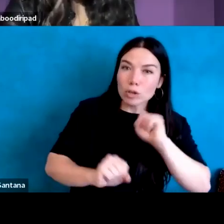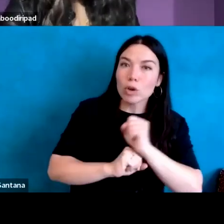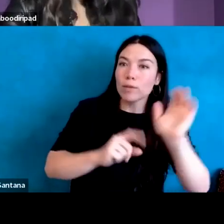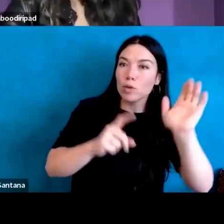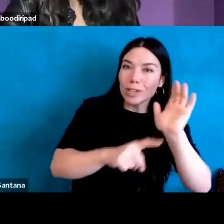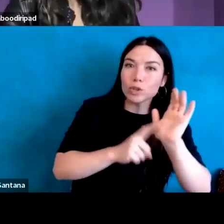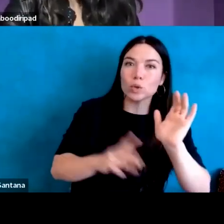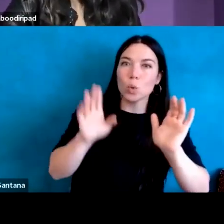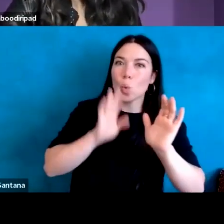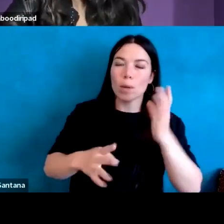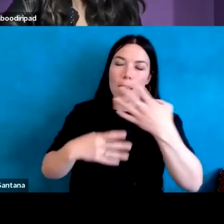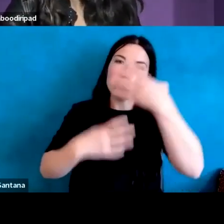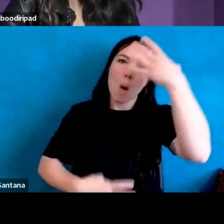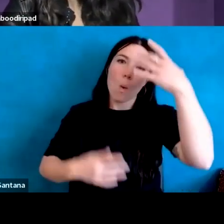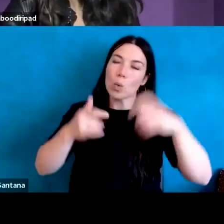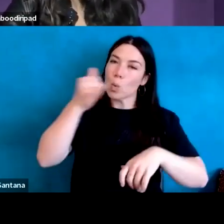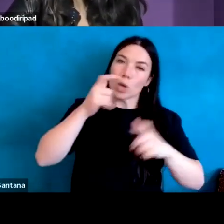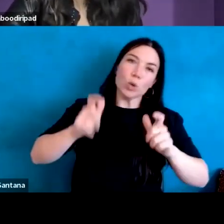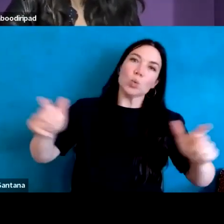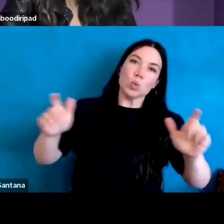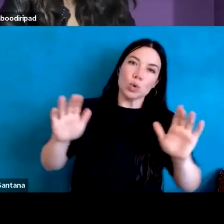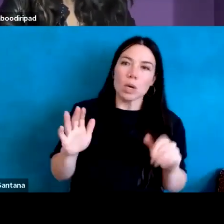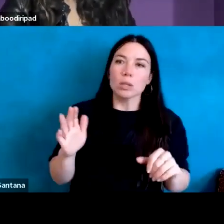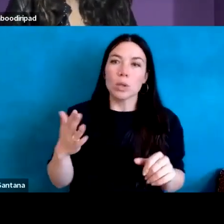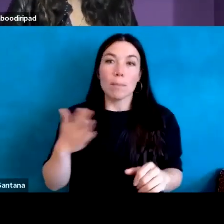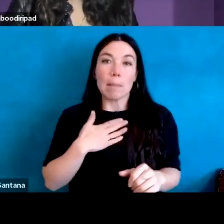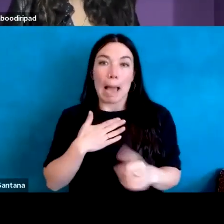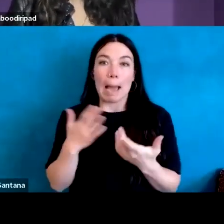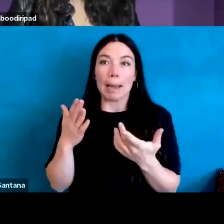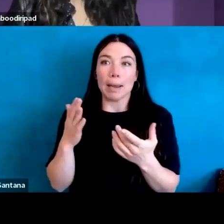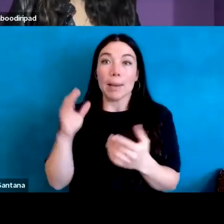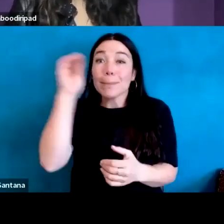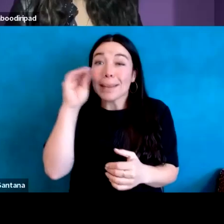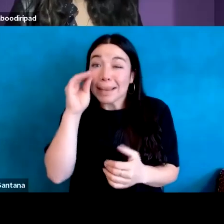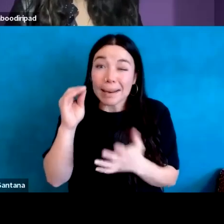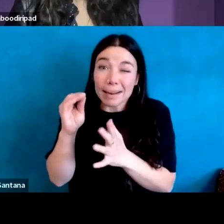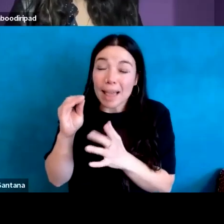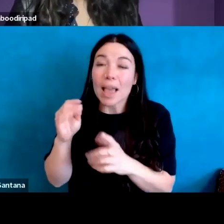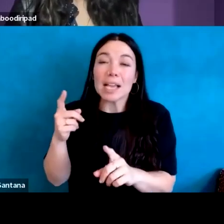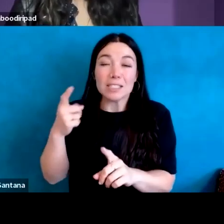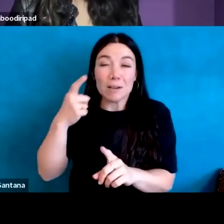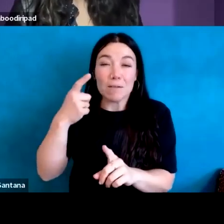my opinion or my feeling is that it's really from this historically contingent accident in a way,